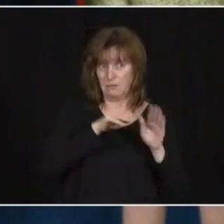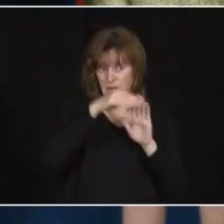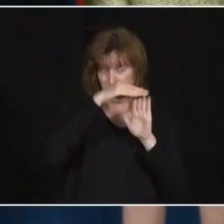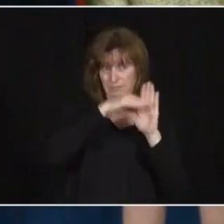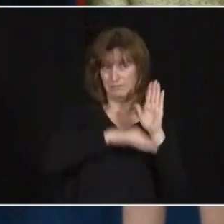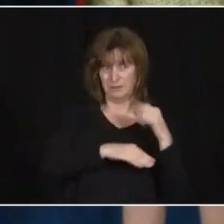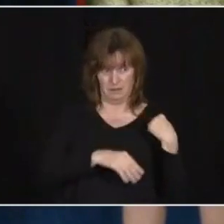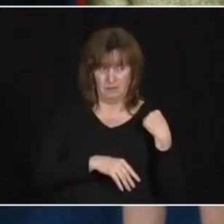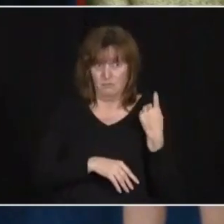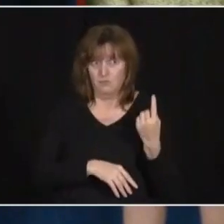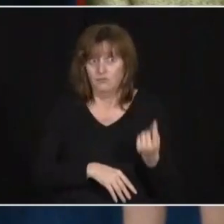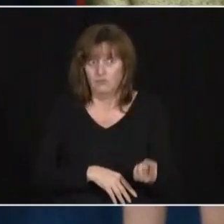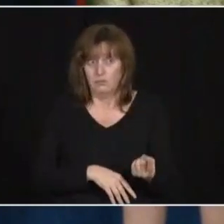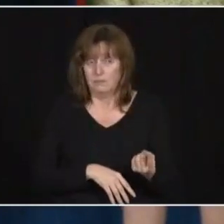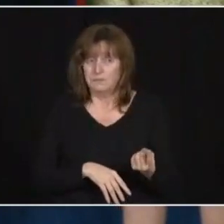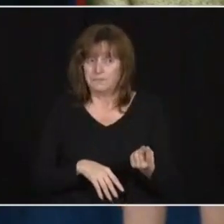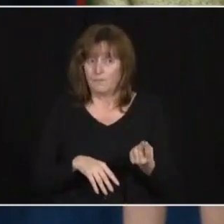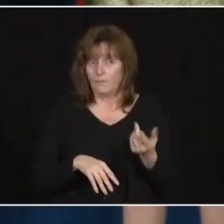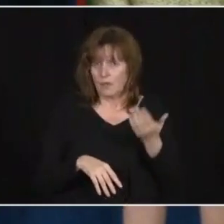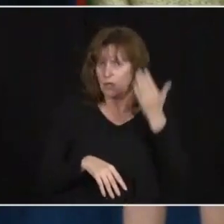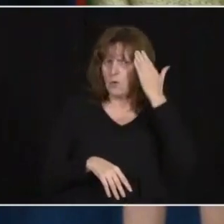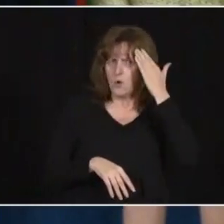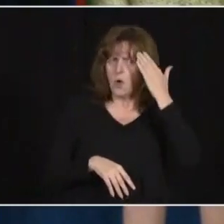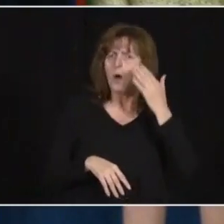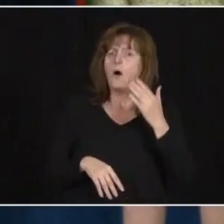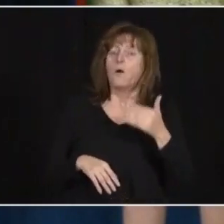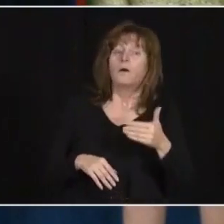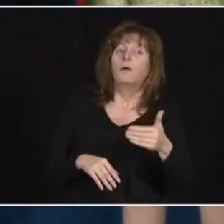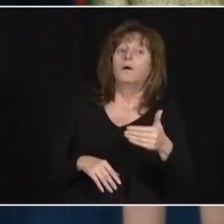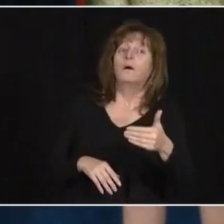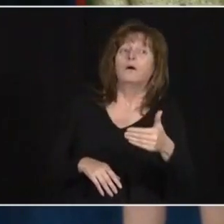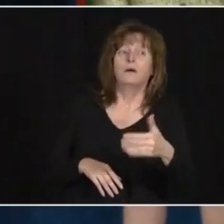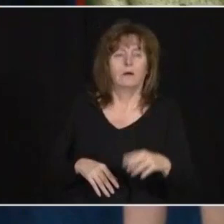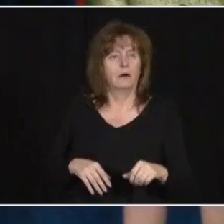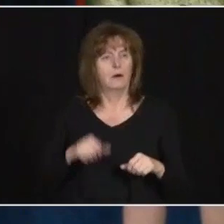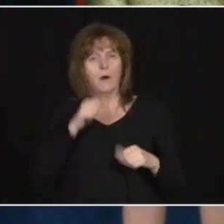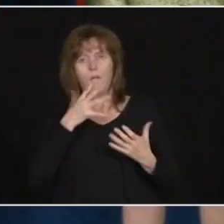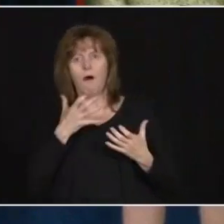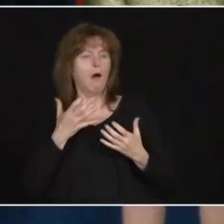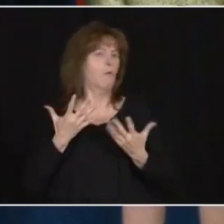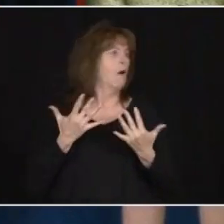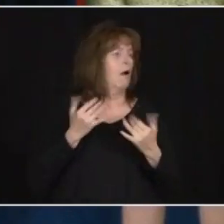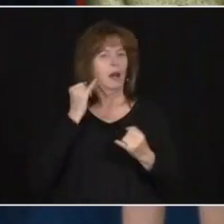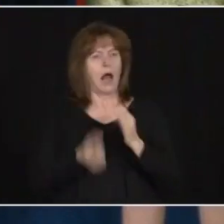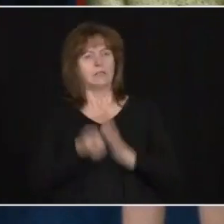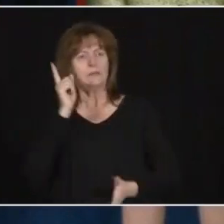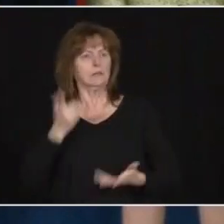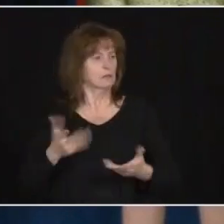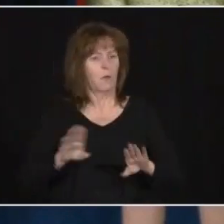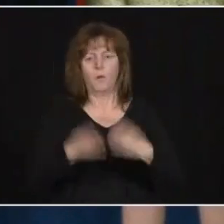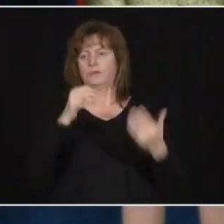But we can't throw out the guidelines and expect people to open up overnight. This is a clear indication that